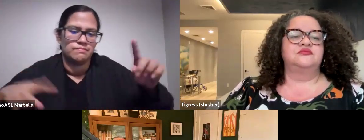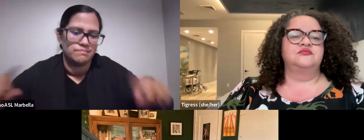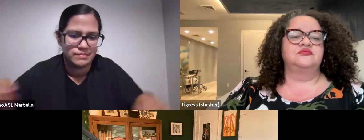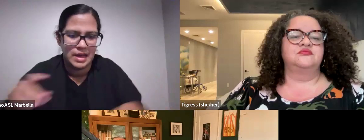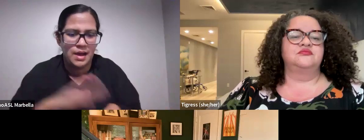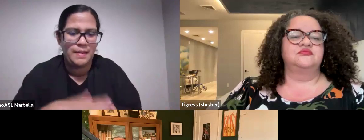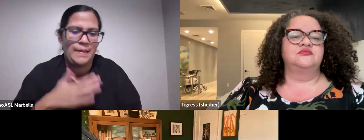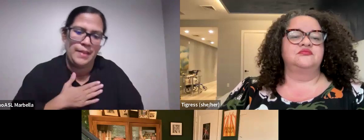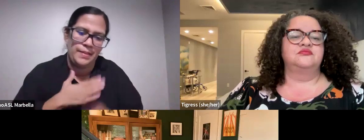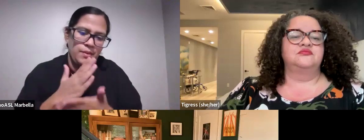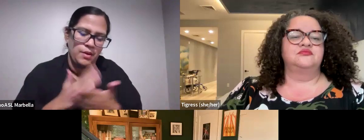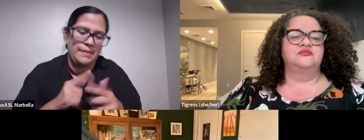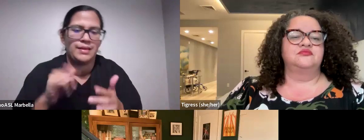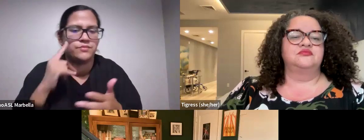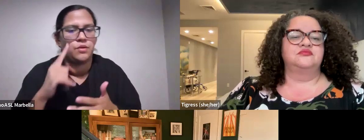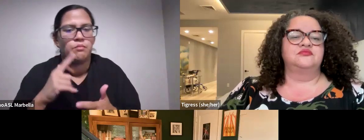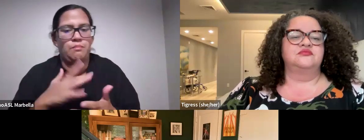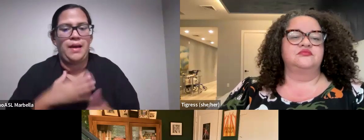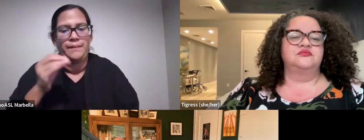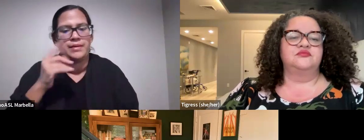but that's what I would say for new folks. How about you Tigris? I feel like